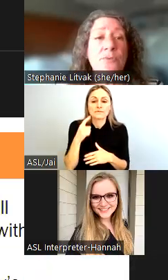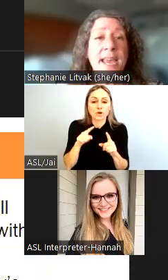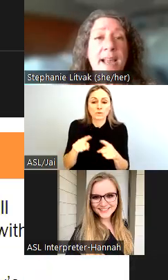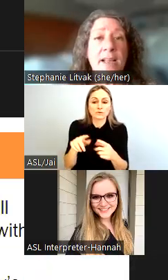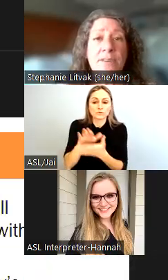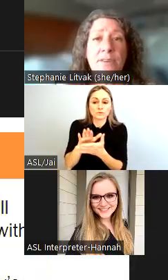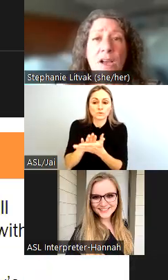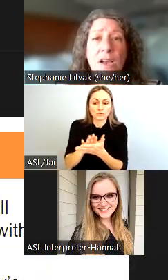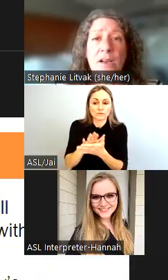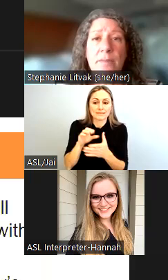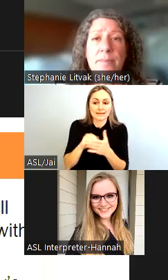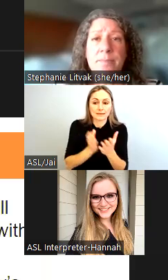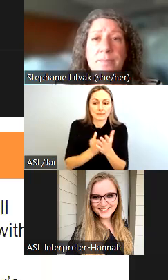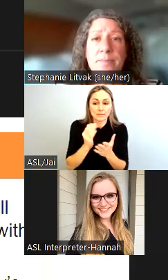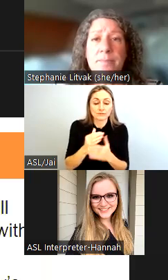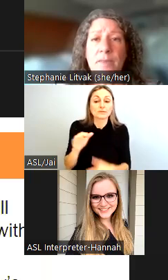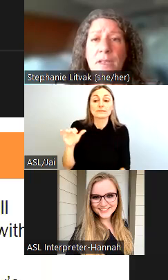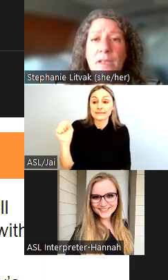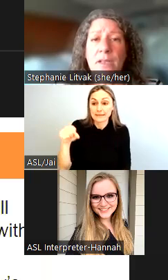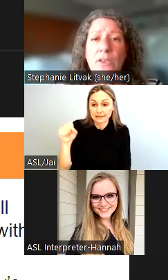You can.